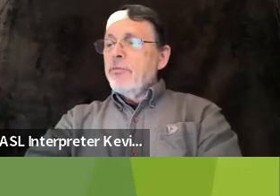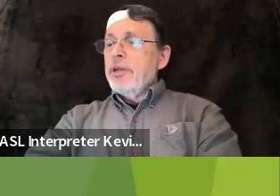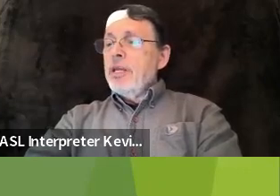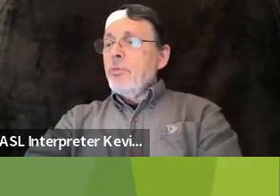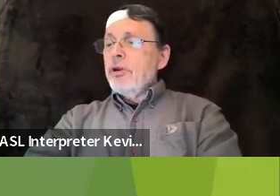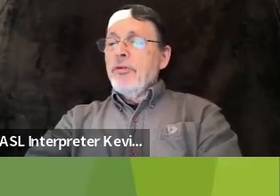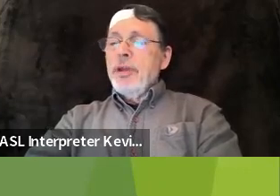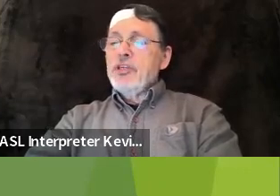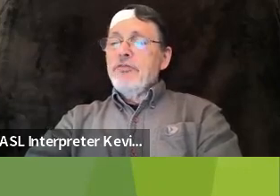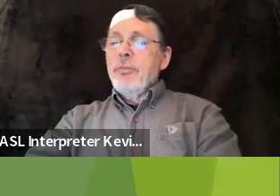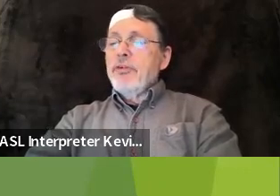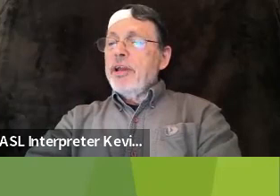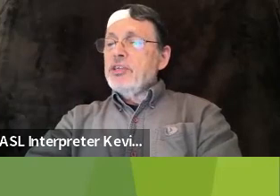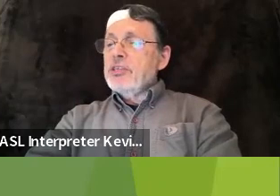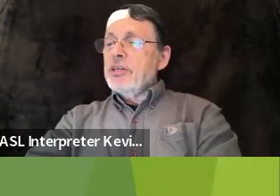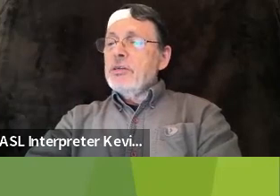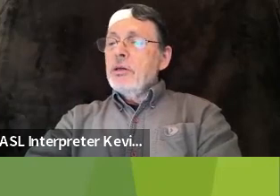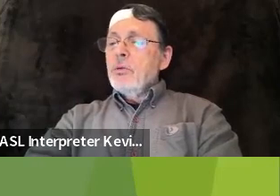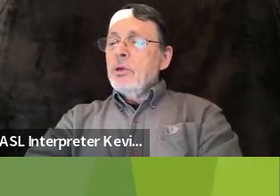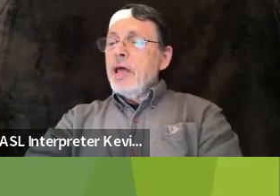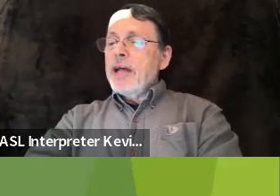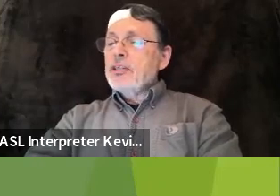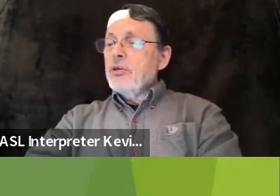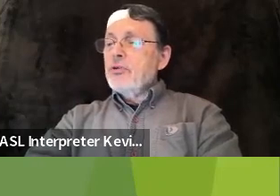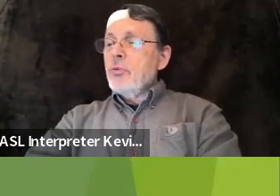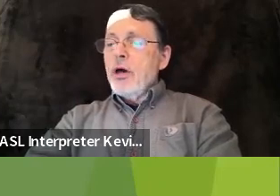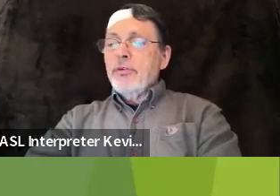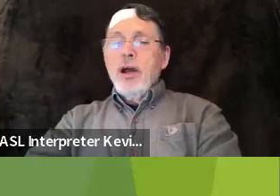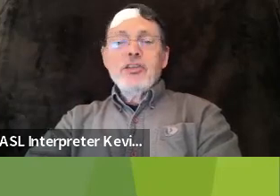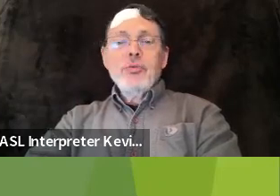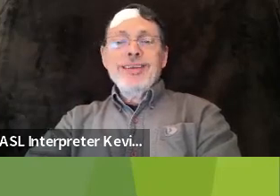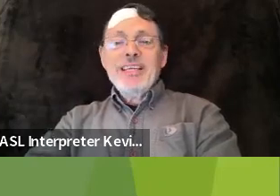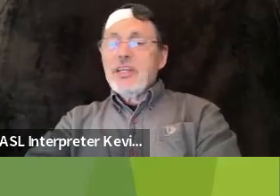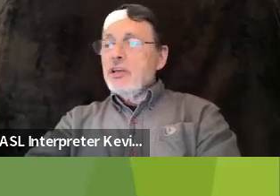If we need more information from other agencies, we will ask you to authorize releasing your